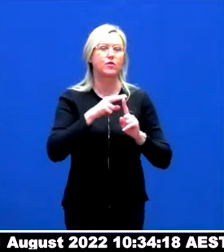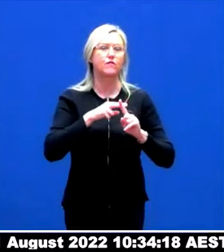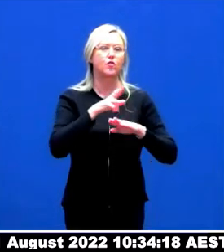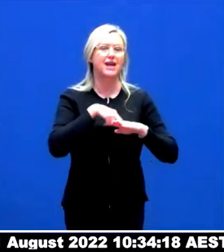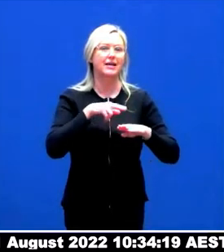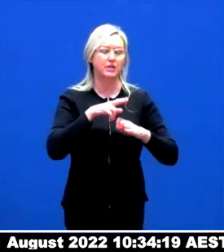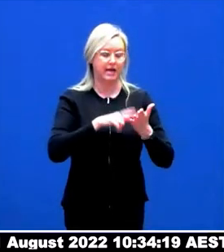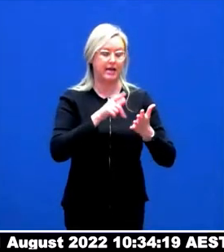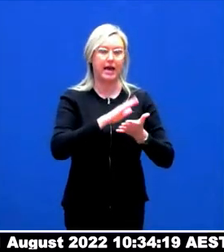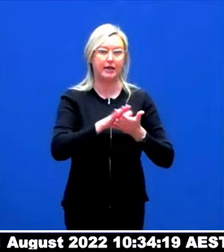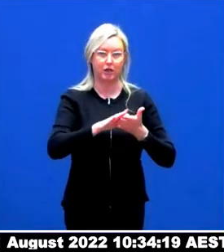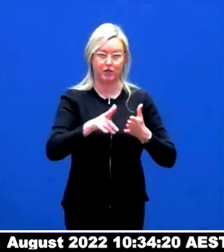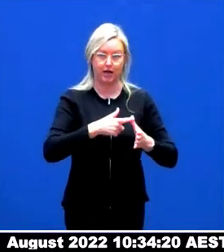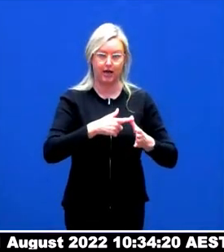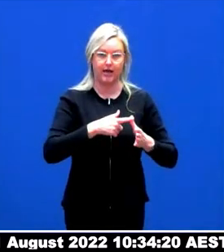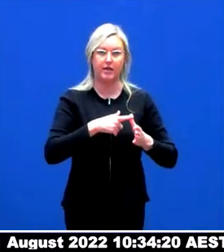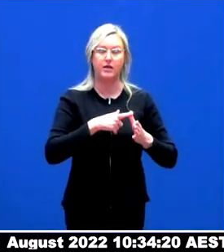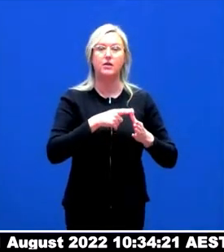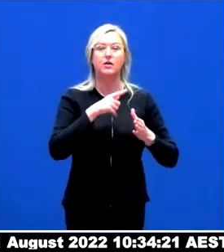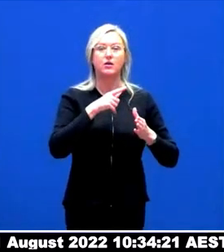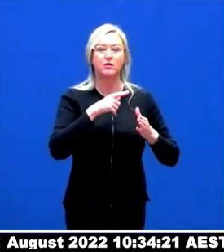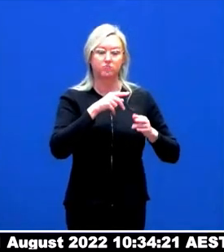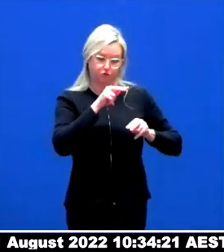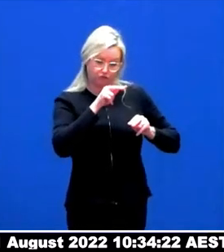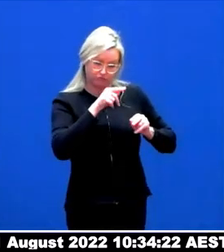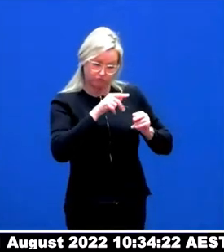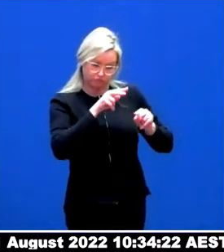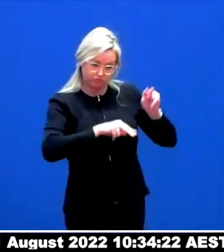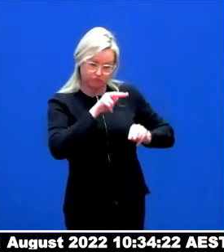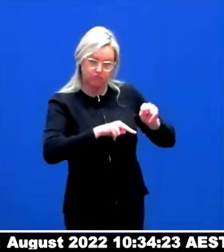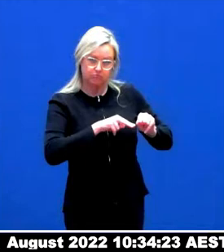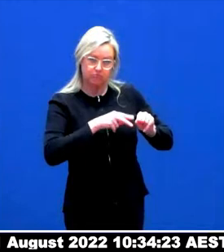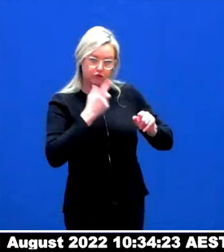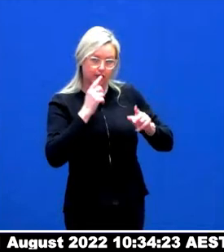Agreement includes considering the extent to which the National Housing and Homelessness